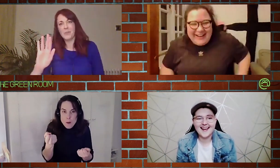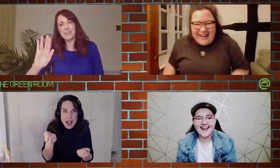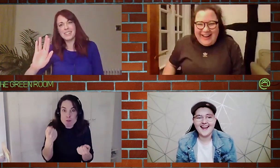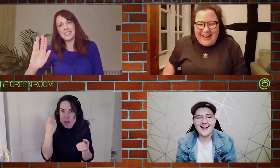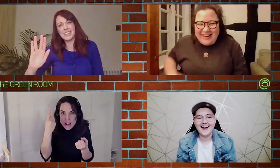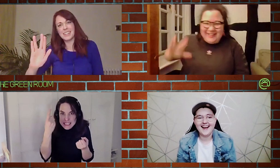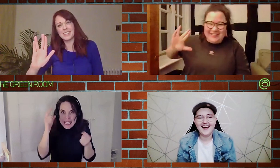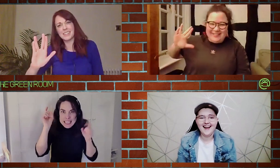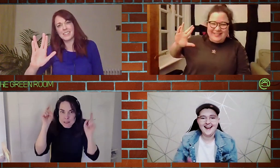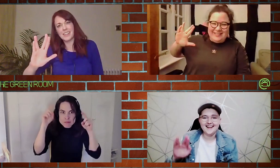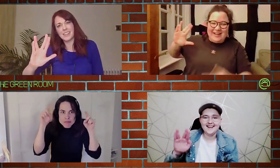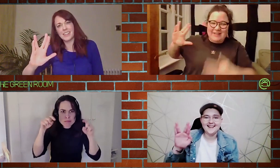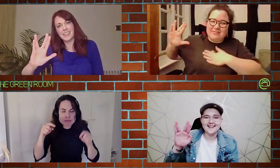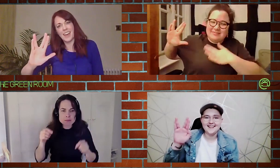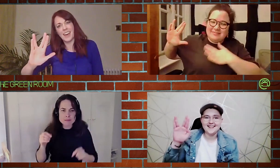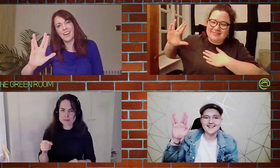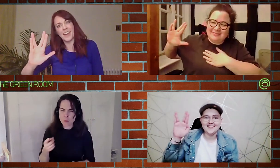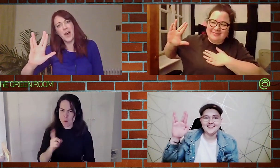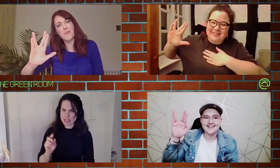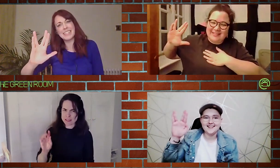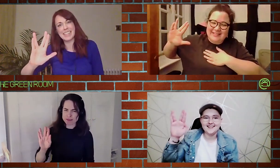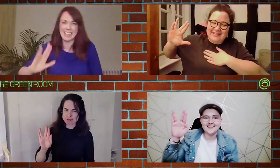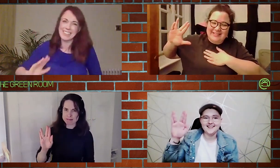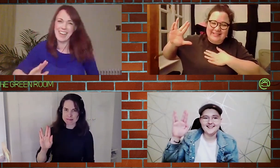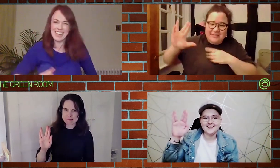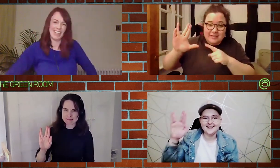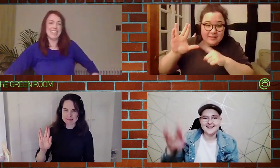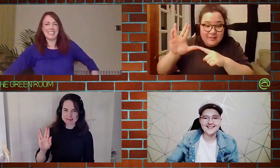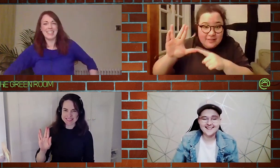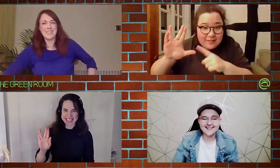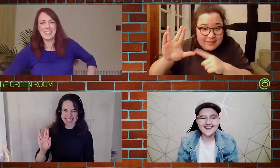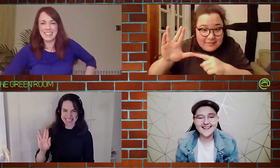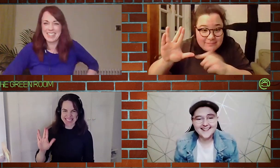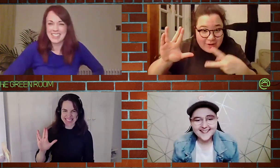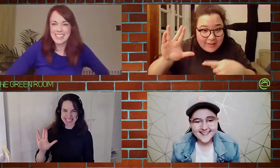What is it? This? I can't. Yeah. Amazing.